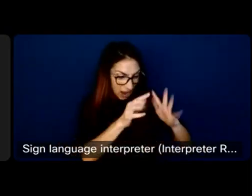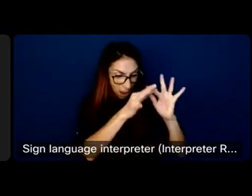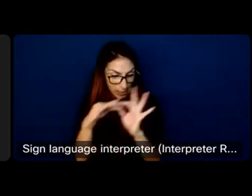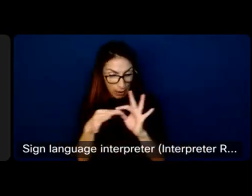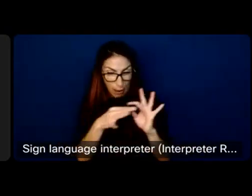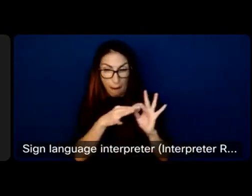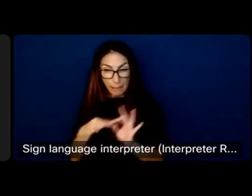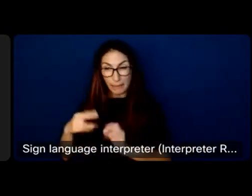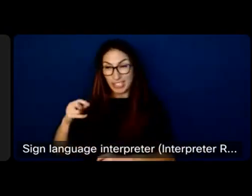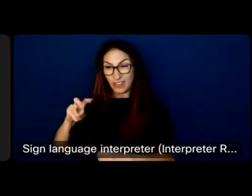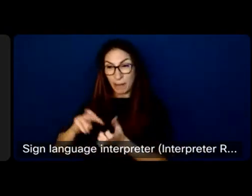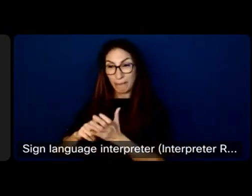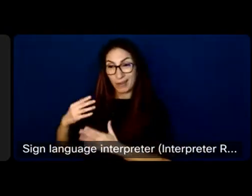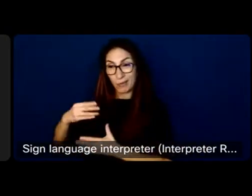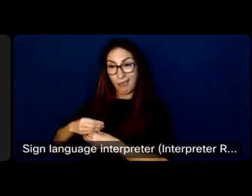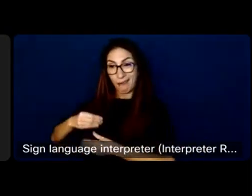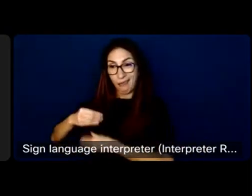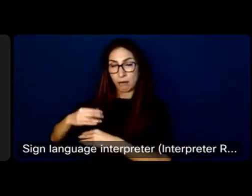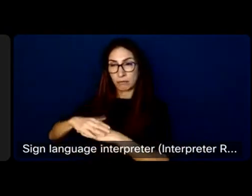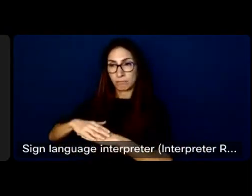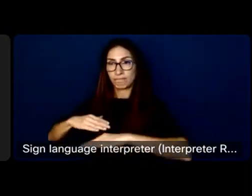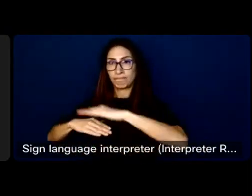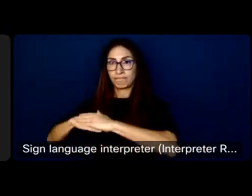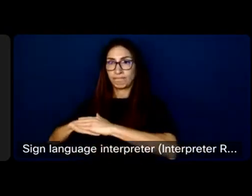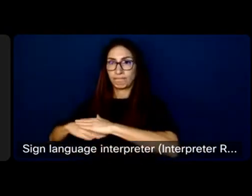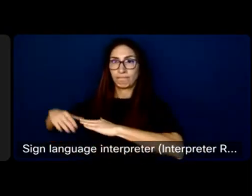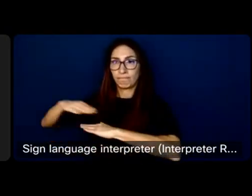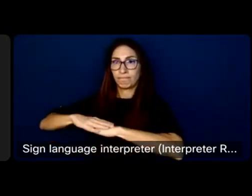a layer either on top of or beneath whatever the concern is.